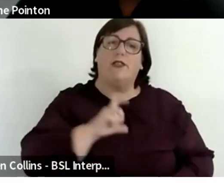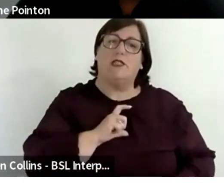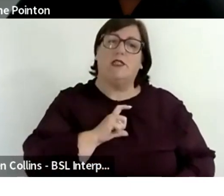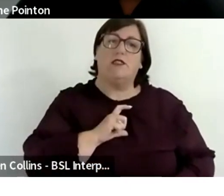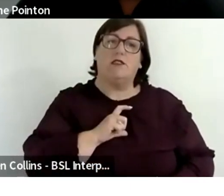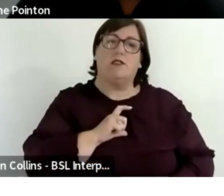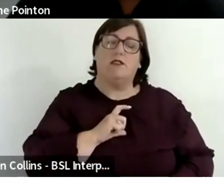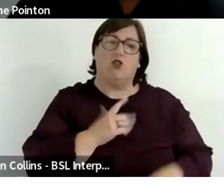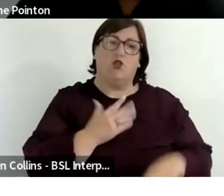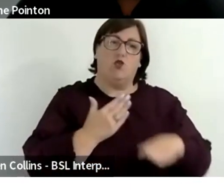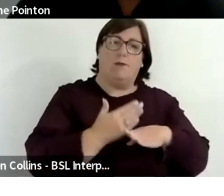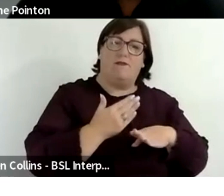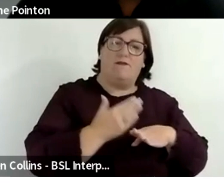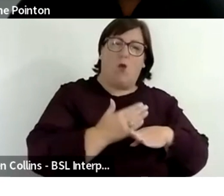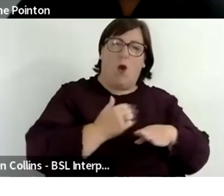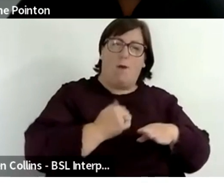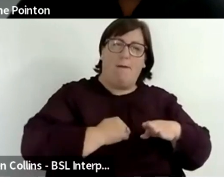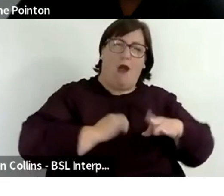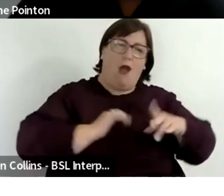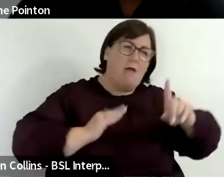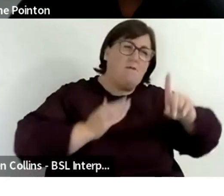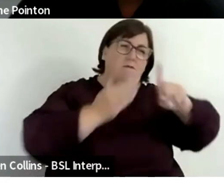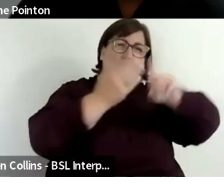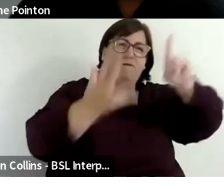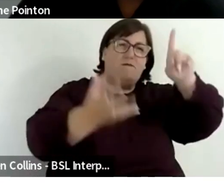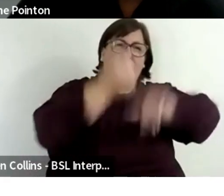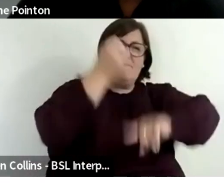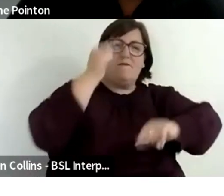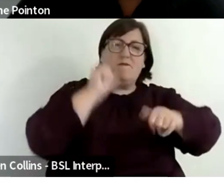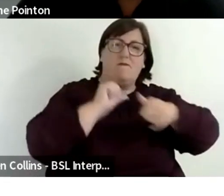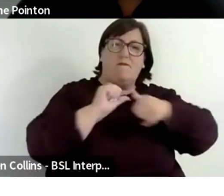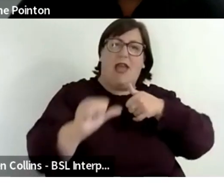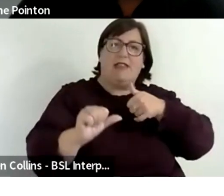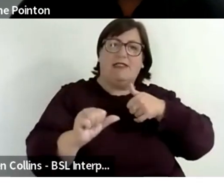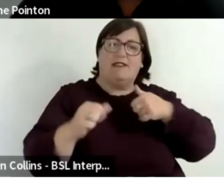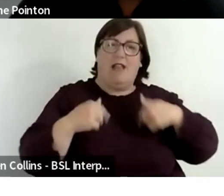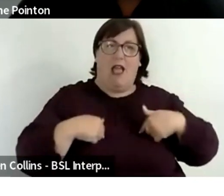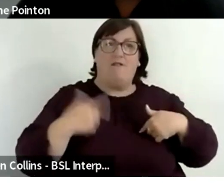and working closely with the Together Network, and being a